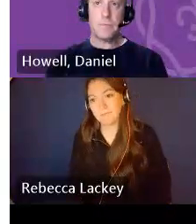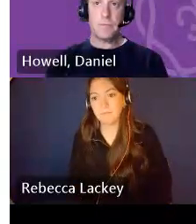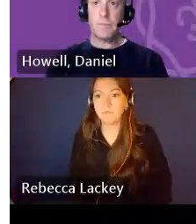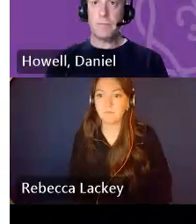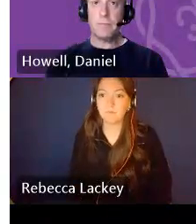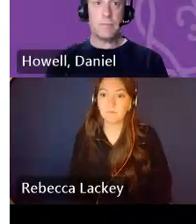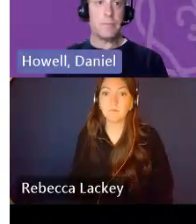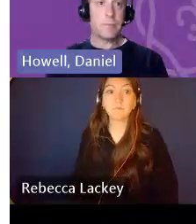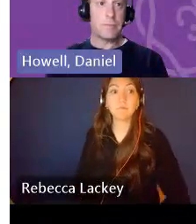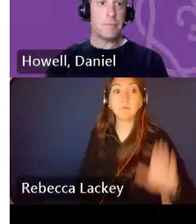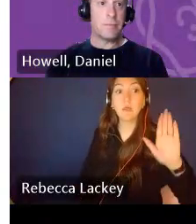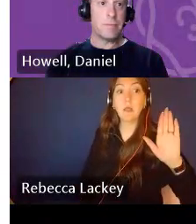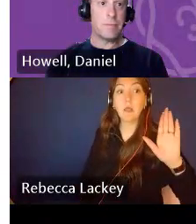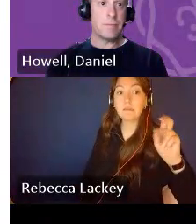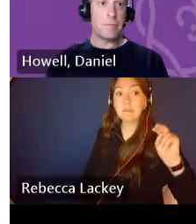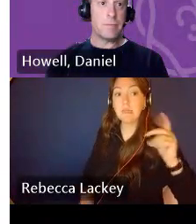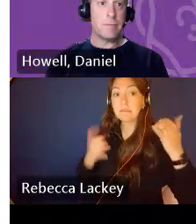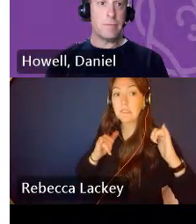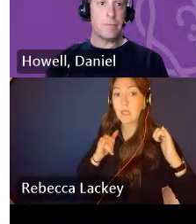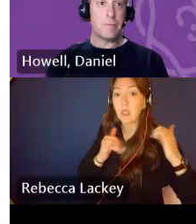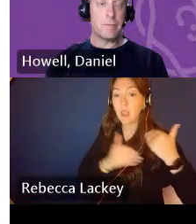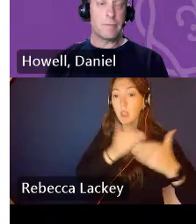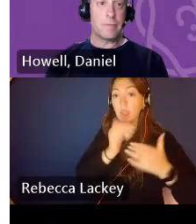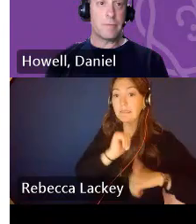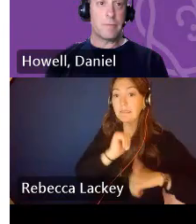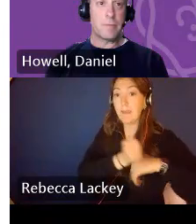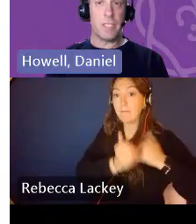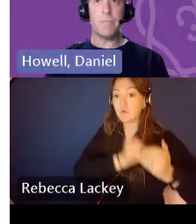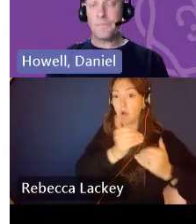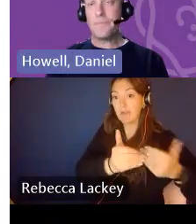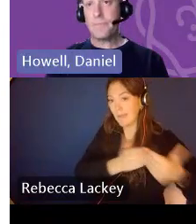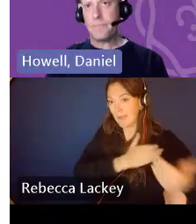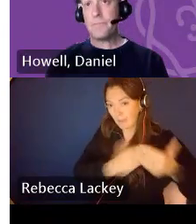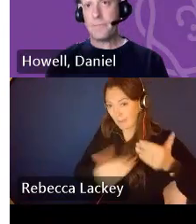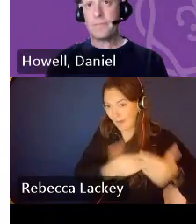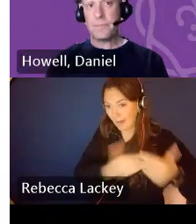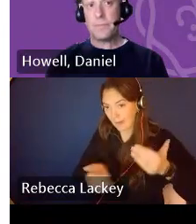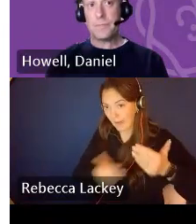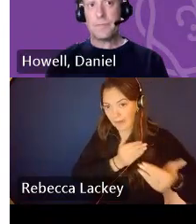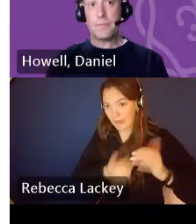and Dan, we still have to go through the the set process um y to approach each property